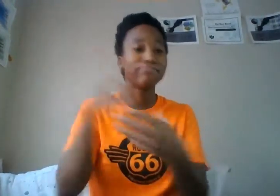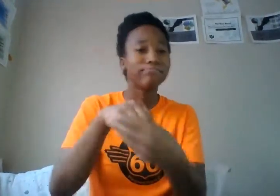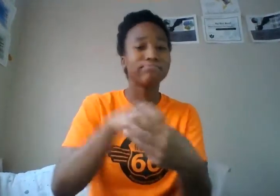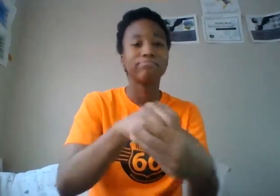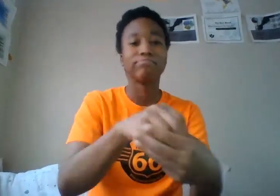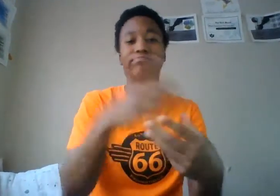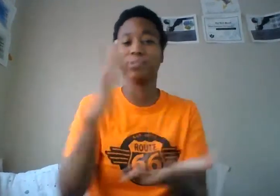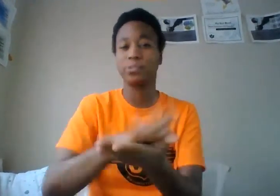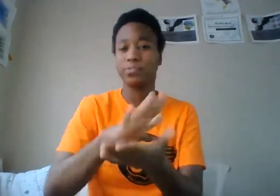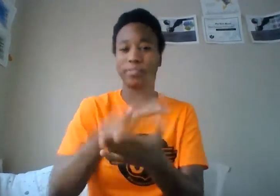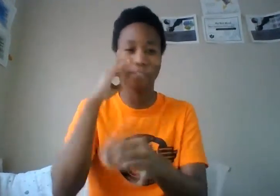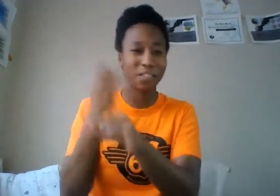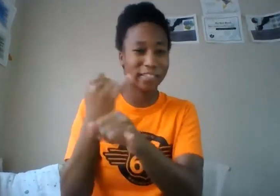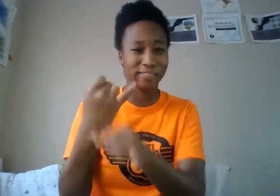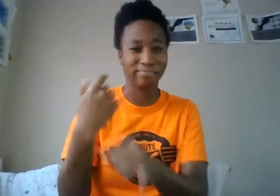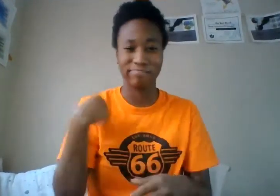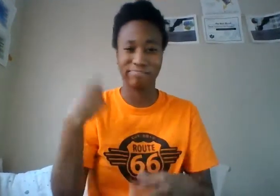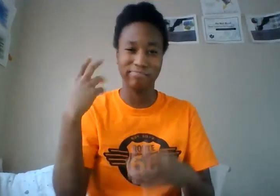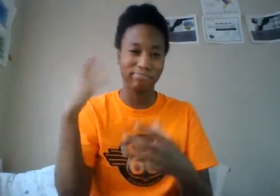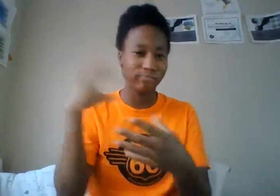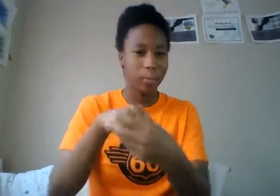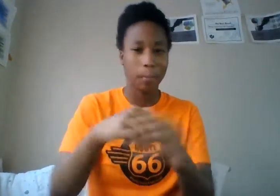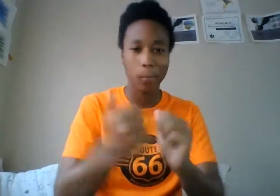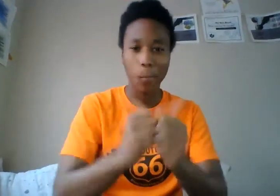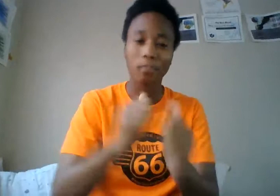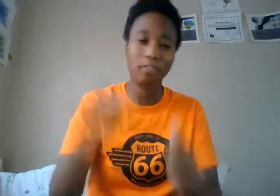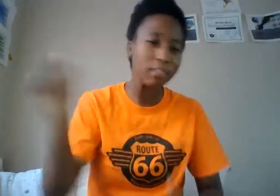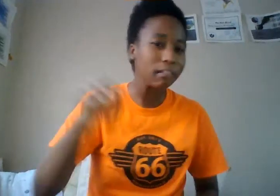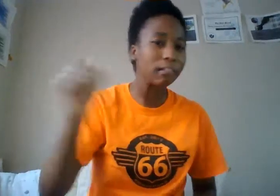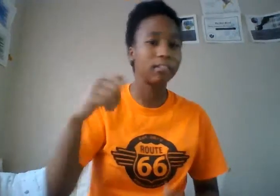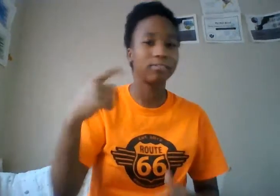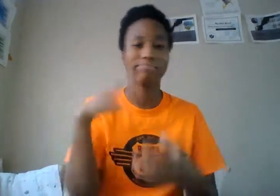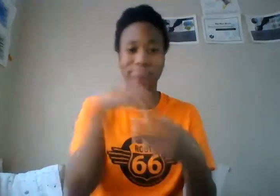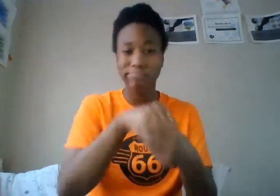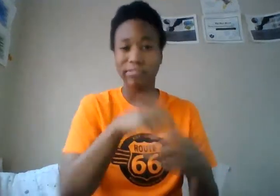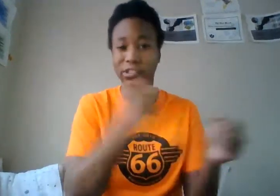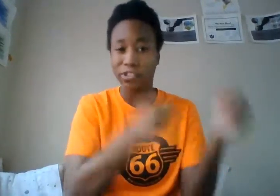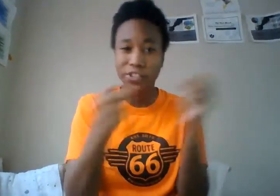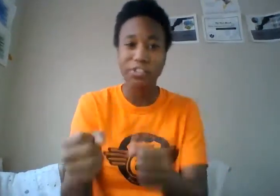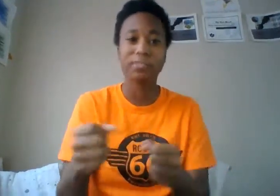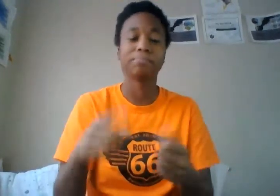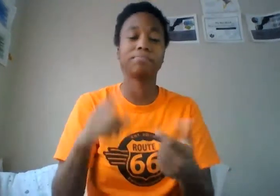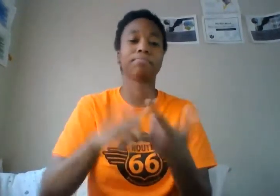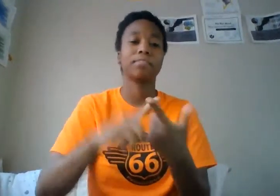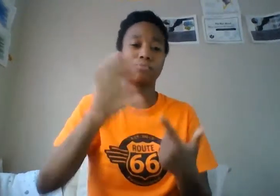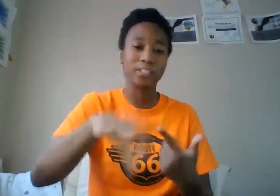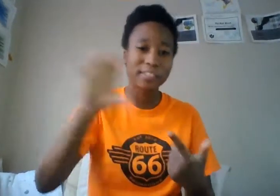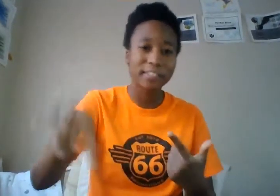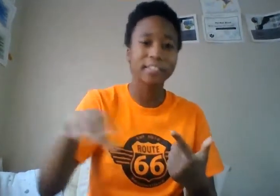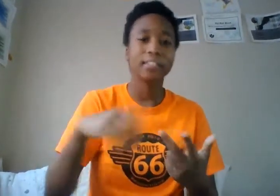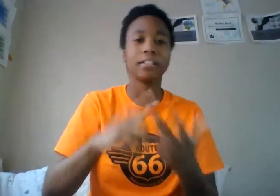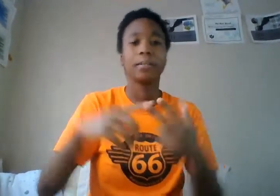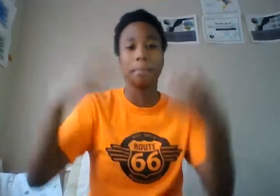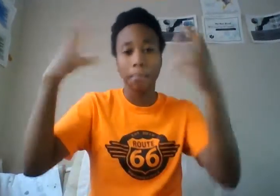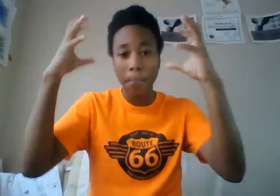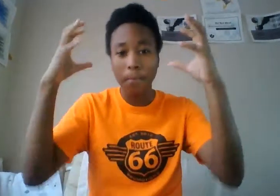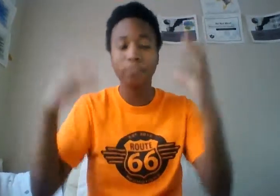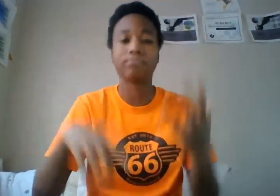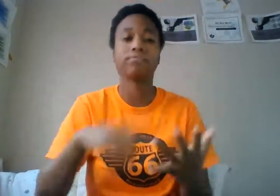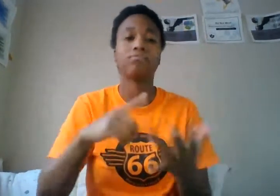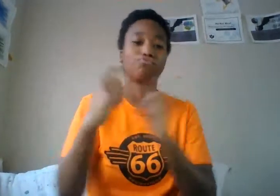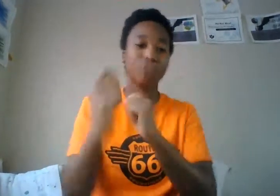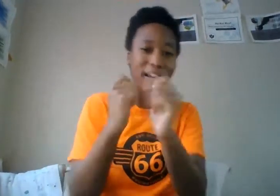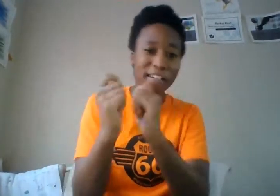I do participate in part of CSD-Riverside a sports athlete involved with Cheer, Cross Country, Basketball, and Track & Field